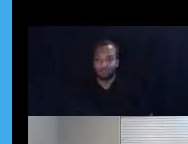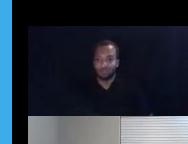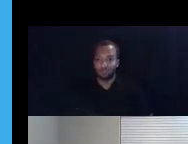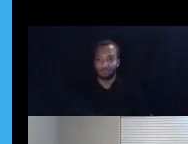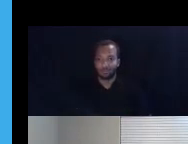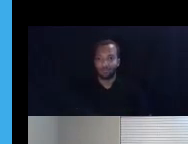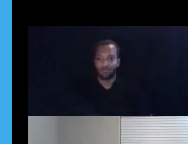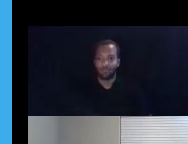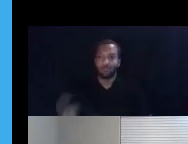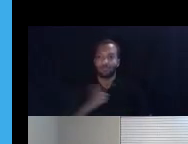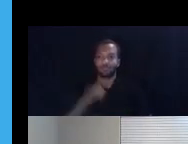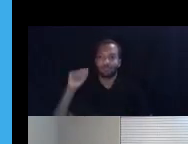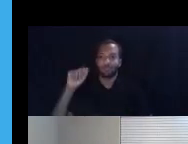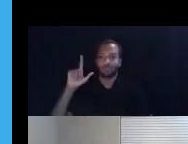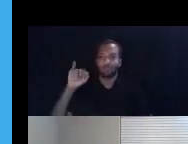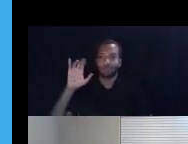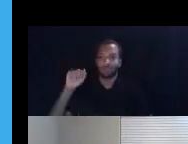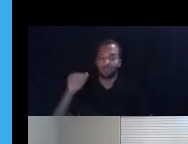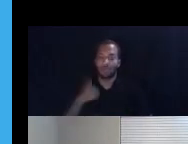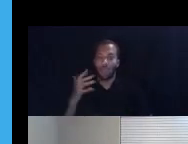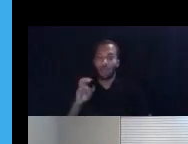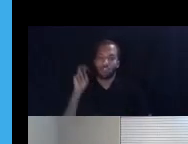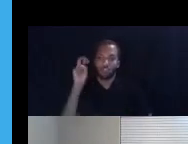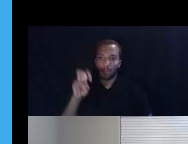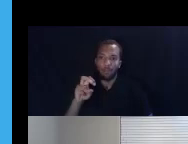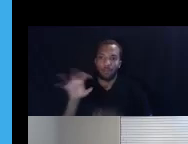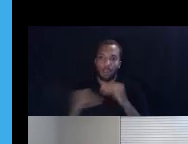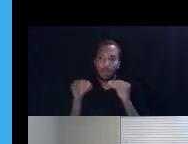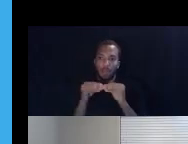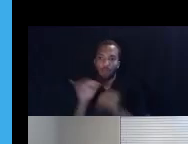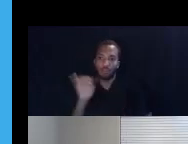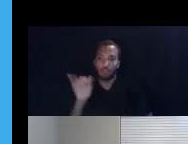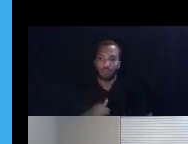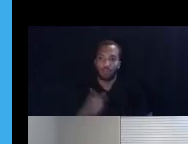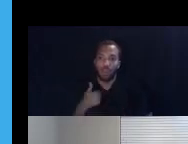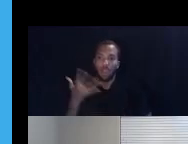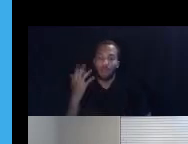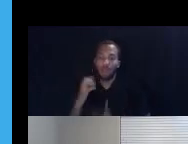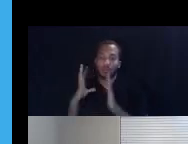I'll jump in and add a little bit more here as well. So, I would echo what other panelists have shared.